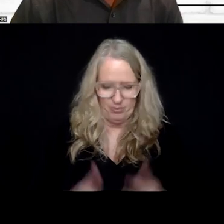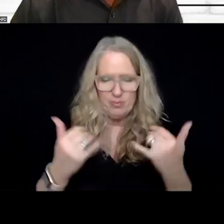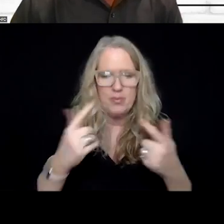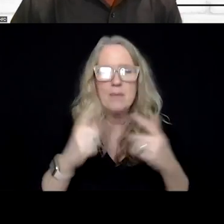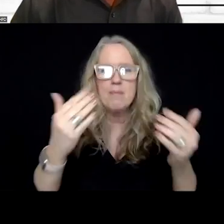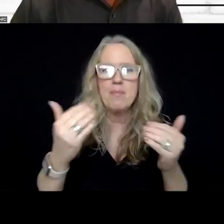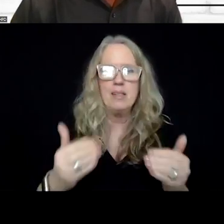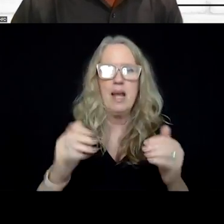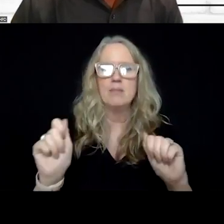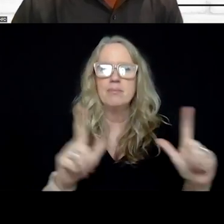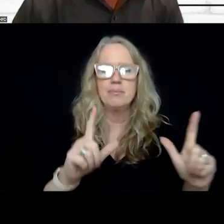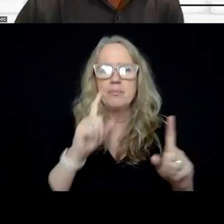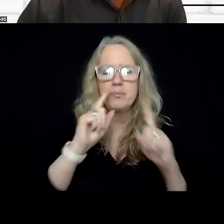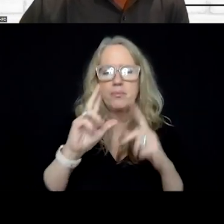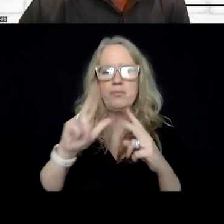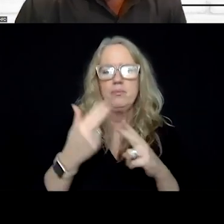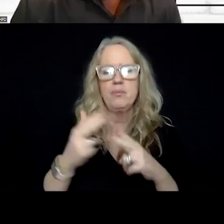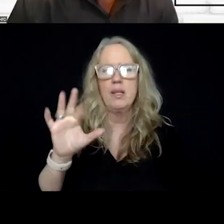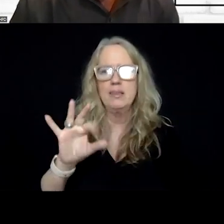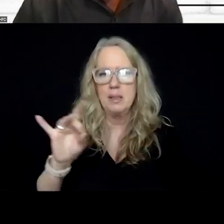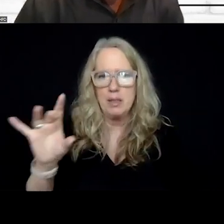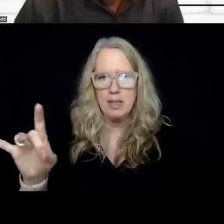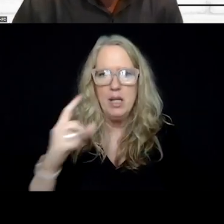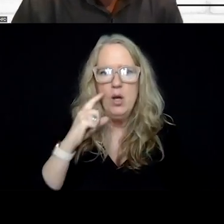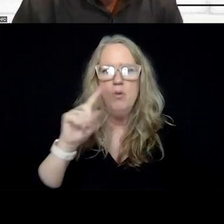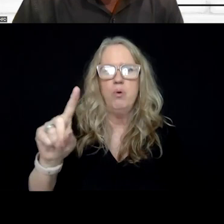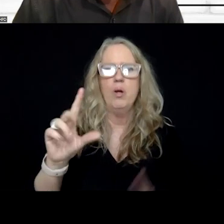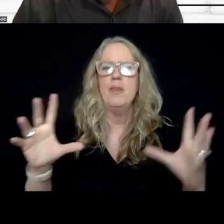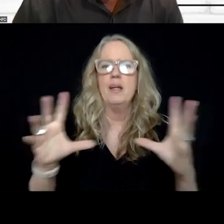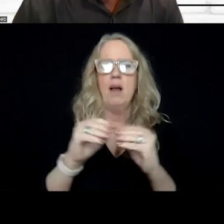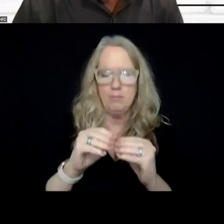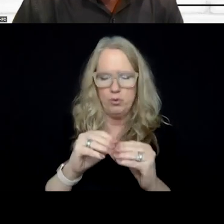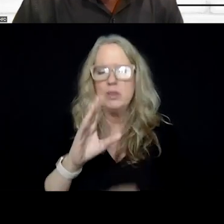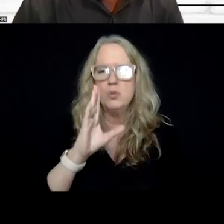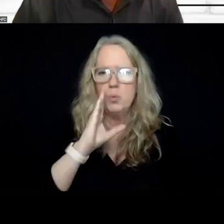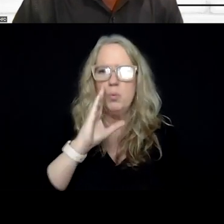I WANT TO TALK ABOUT THE 988 GRANTEE CONFERENCE THAT IS UP FOR PRESENTATION